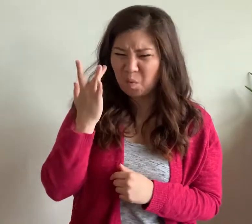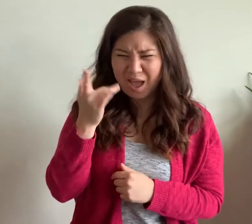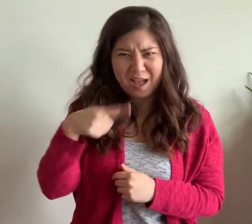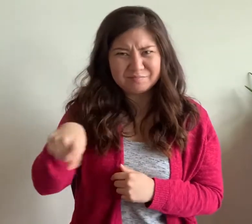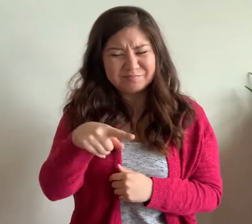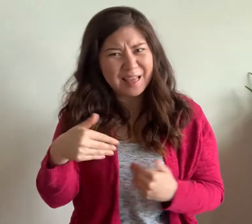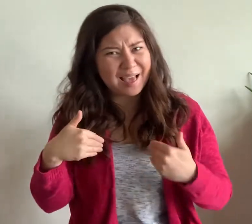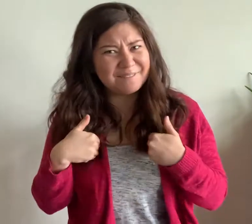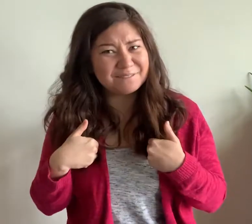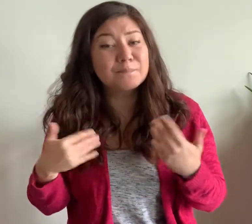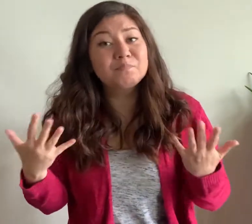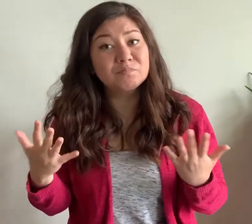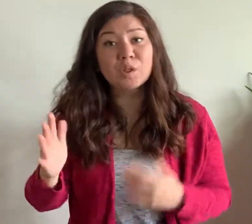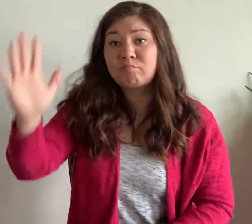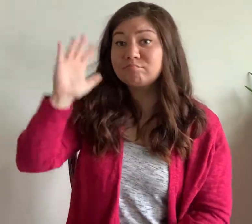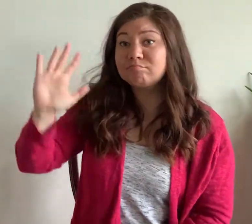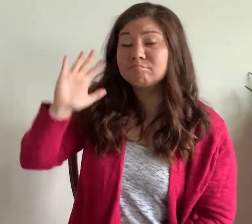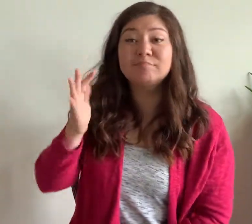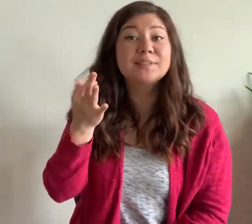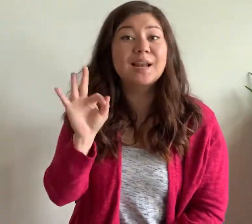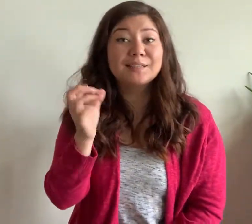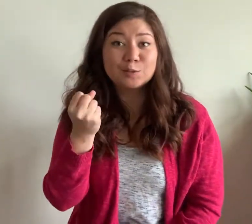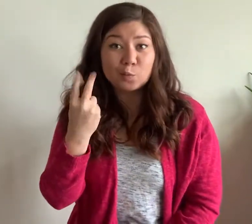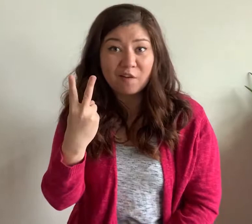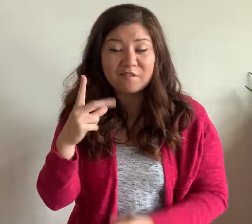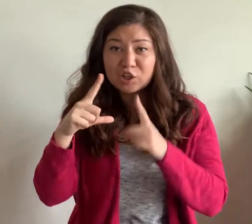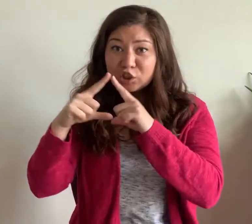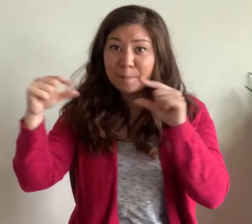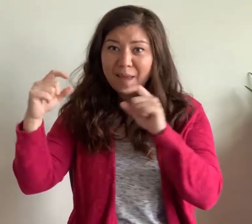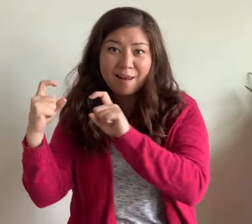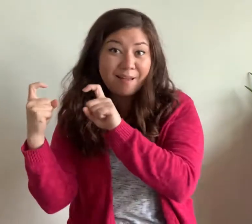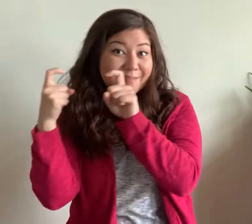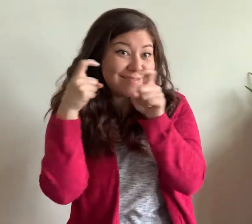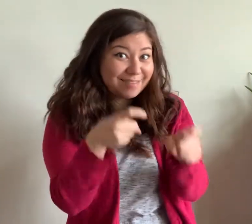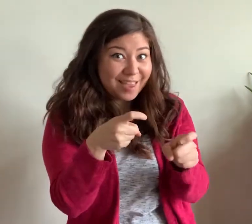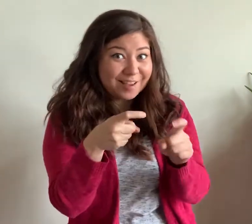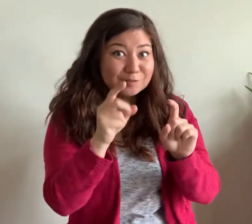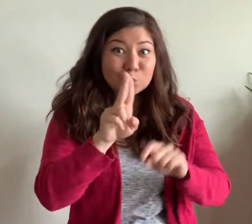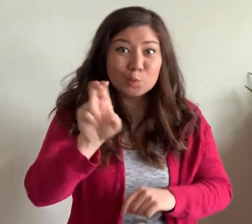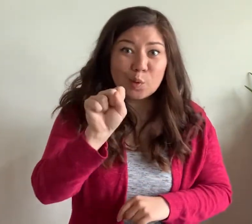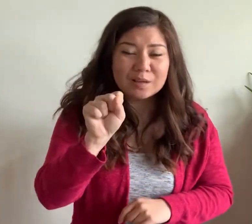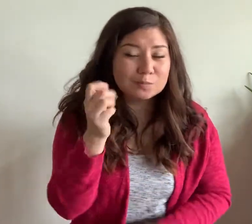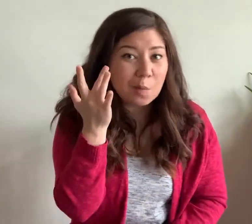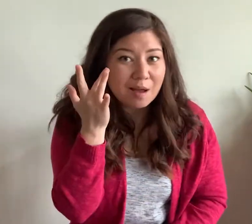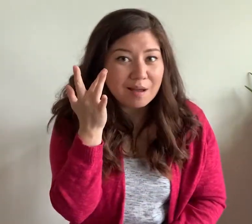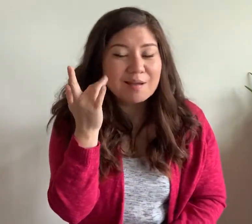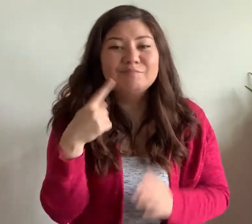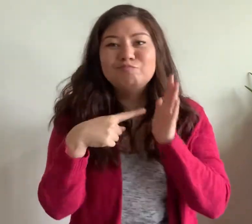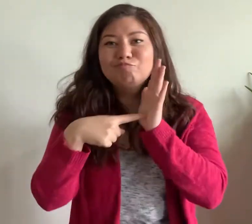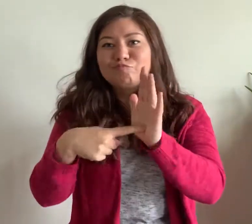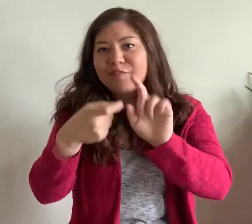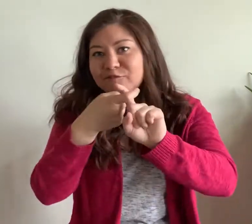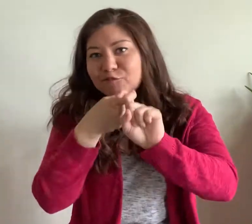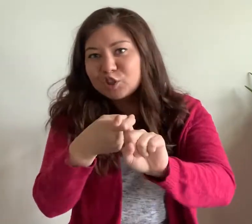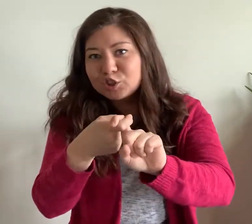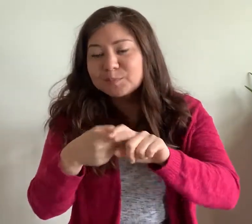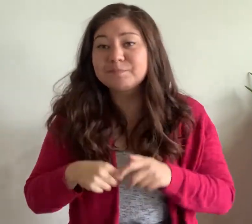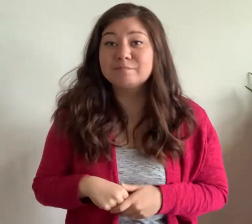In 1912, Japan gave these trees to the US as a symbol of friendship.